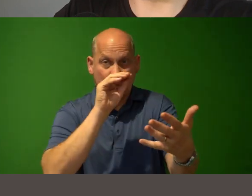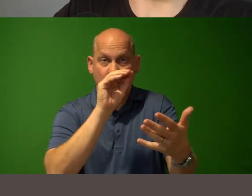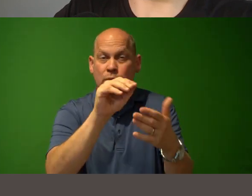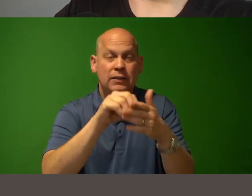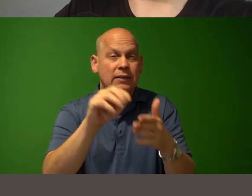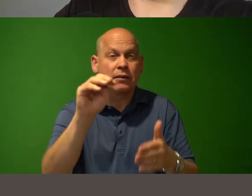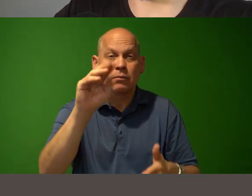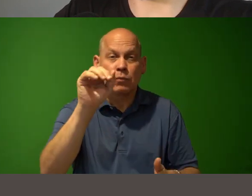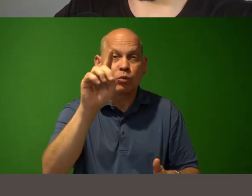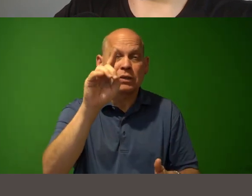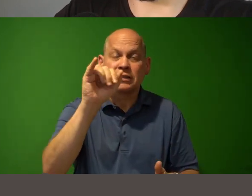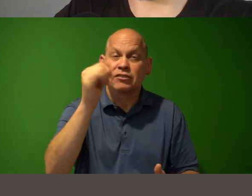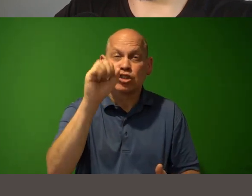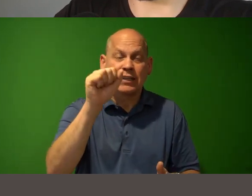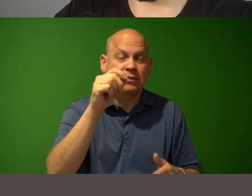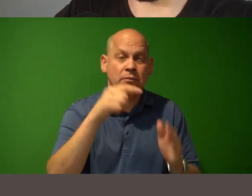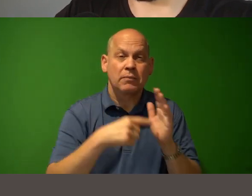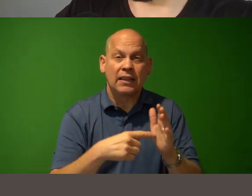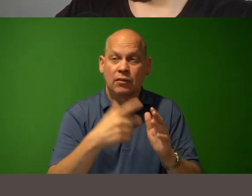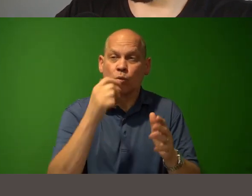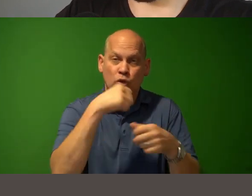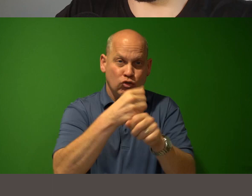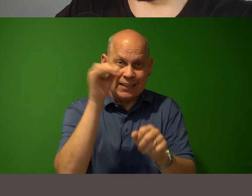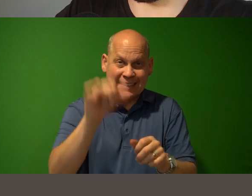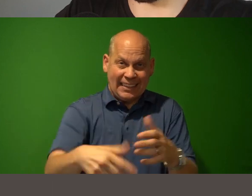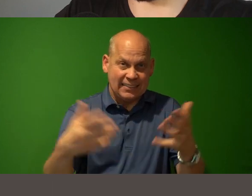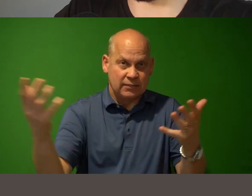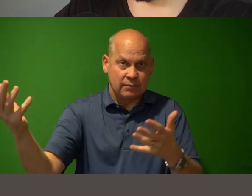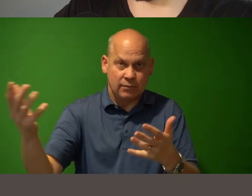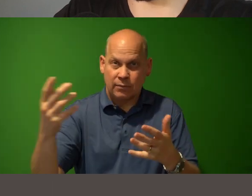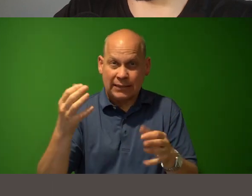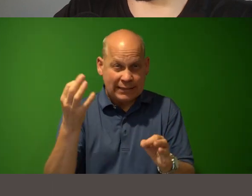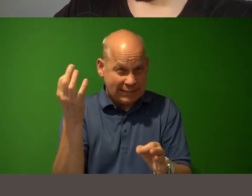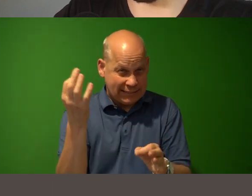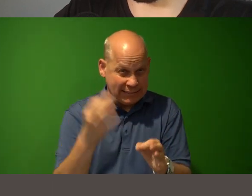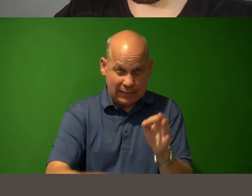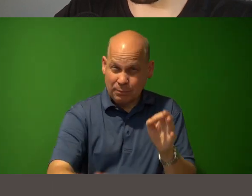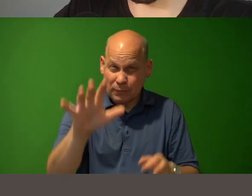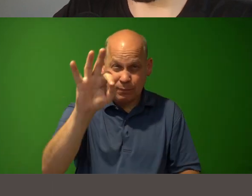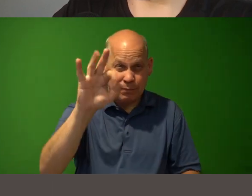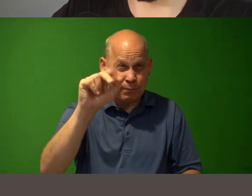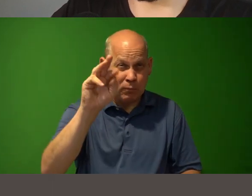this, you put it to a mermaid JS module, and it'll create this for you, this simple flow diagram.